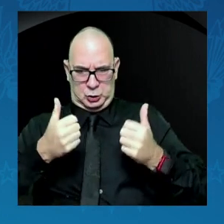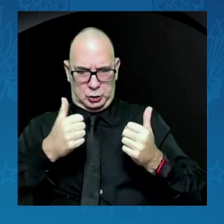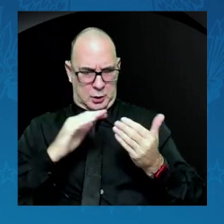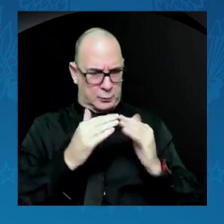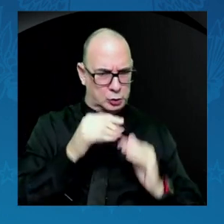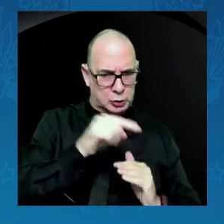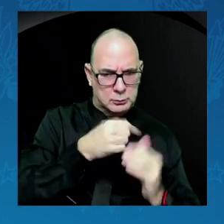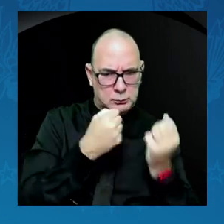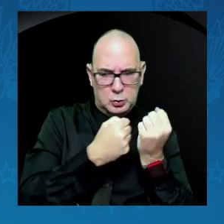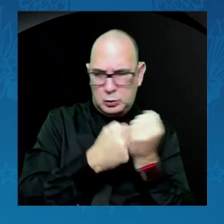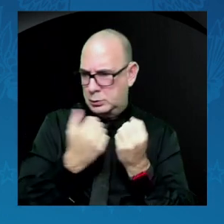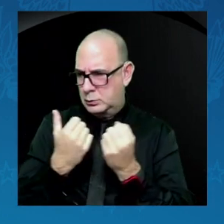and when did they get the support.